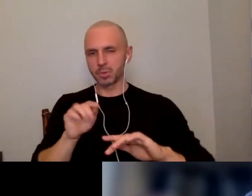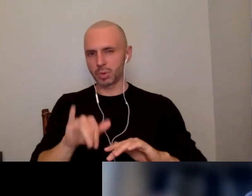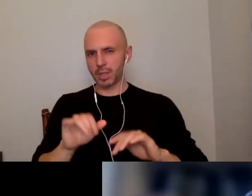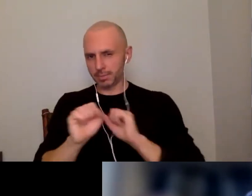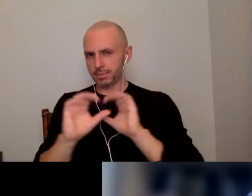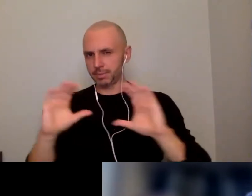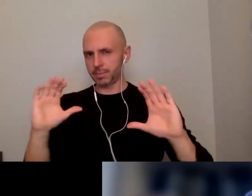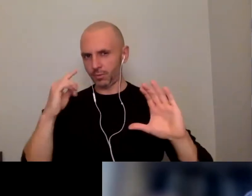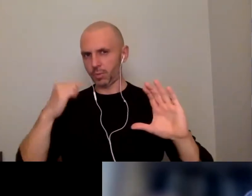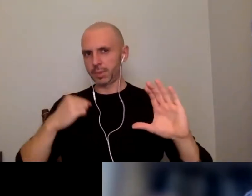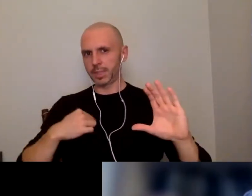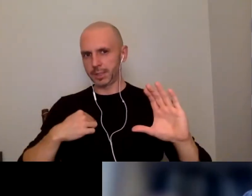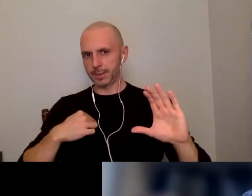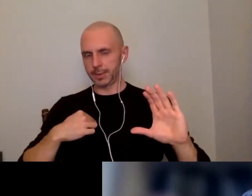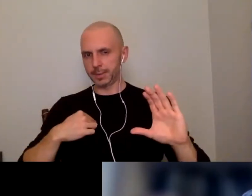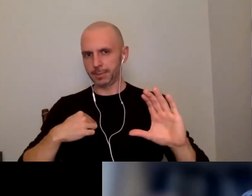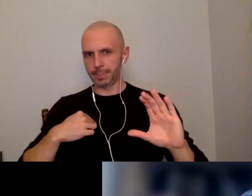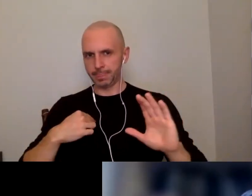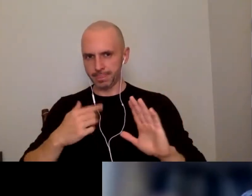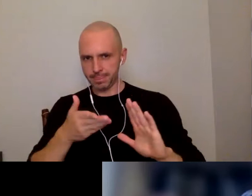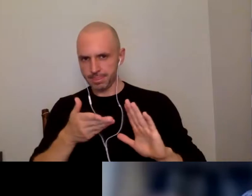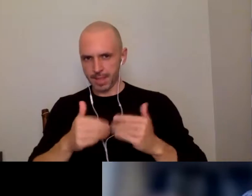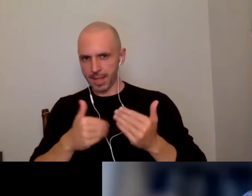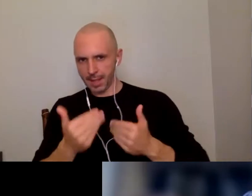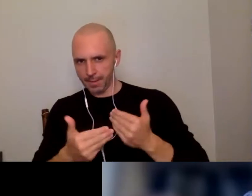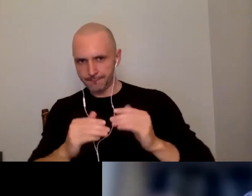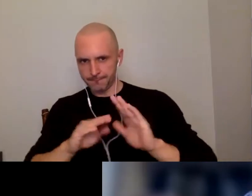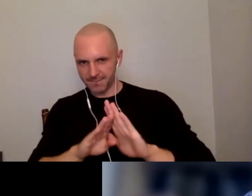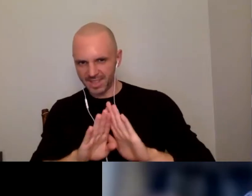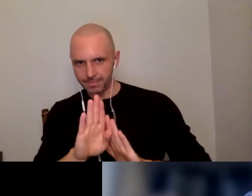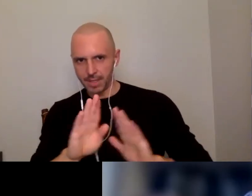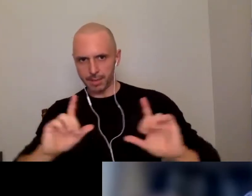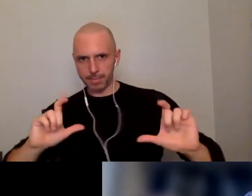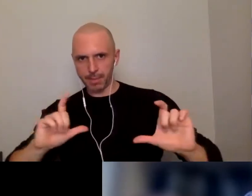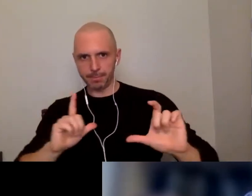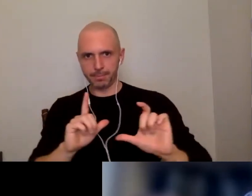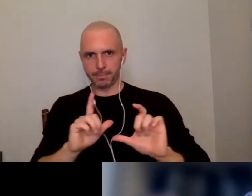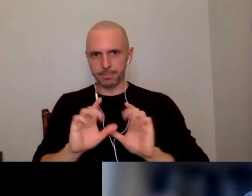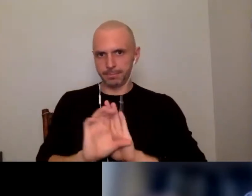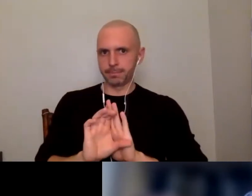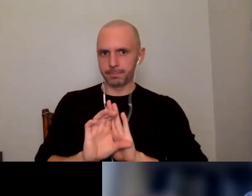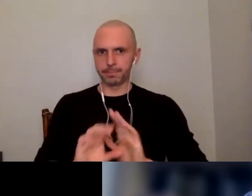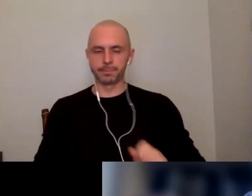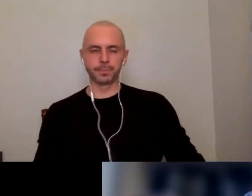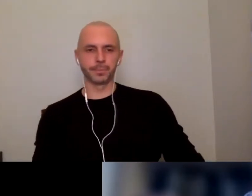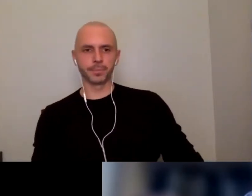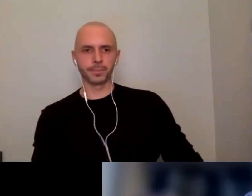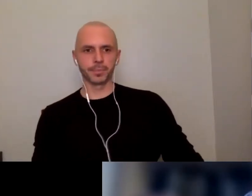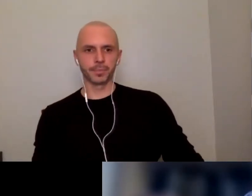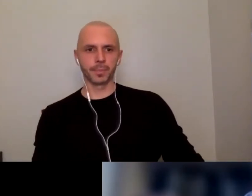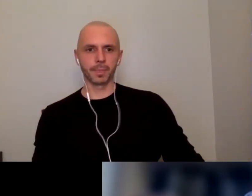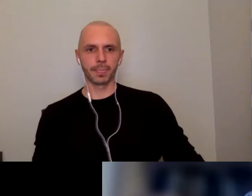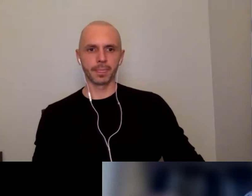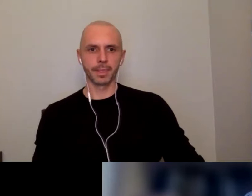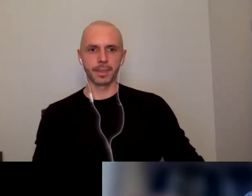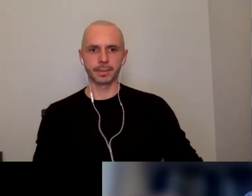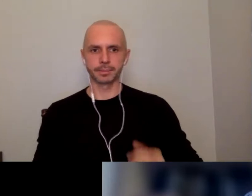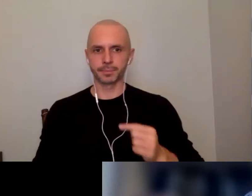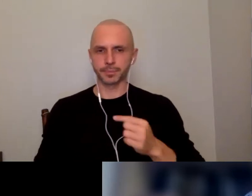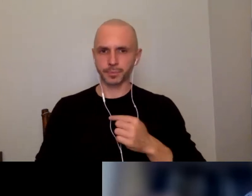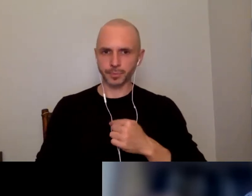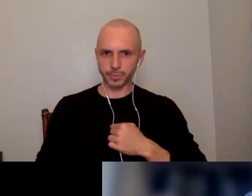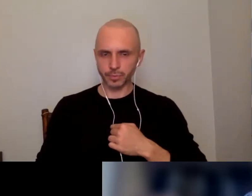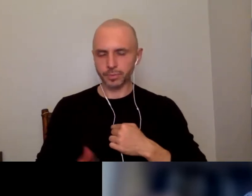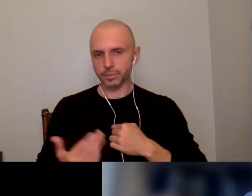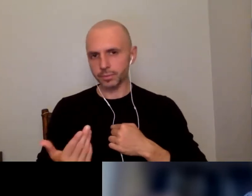and but just thinking you know i've been inspired by of course contemporary art from all people